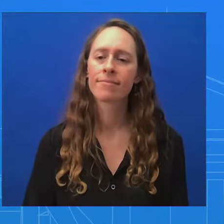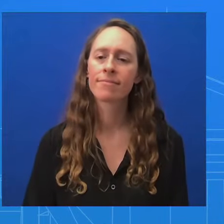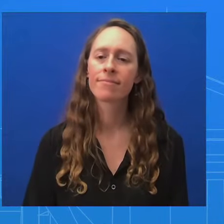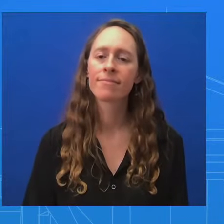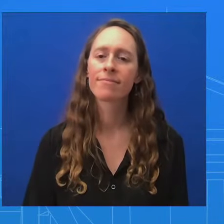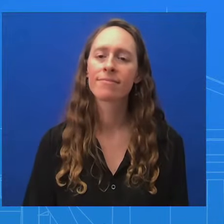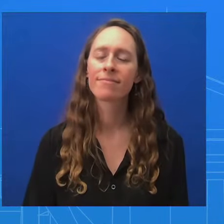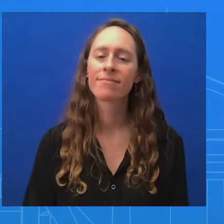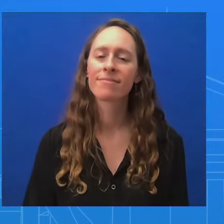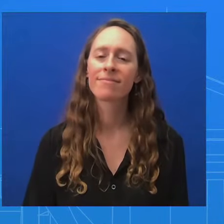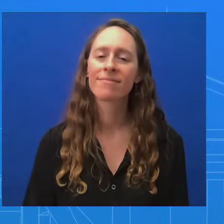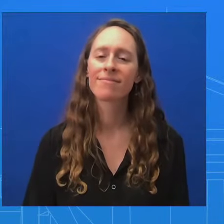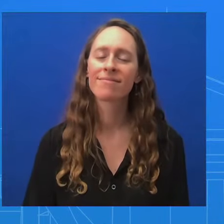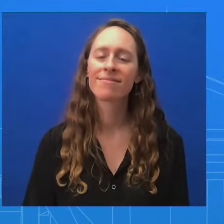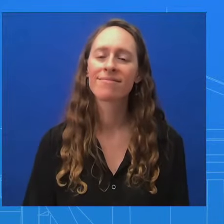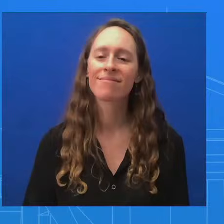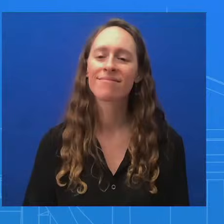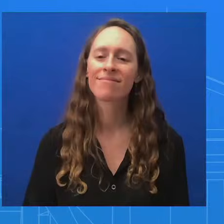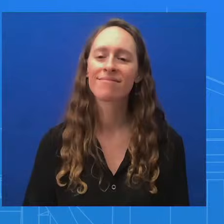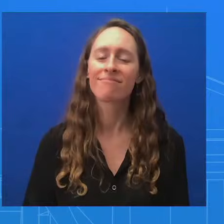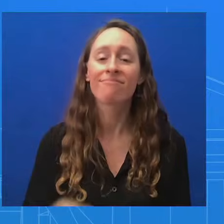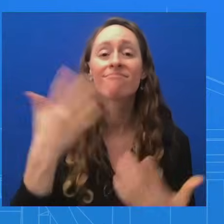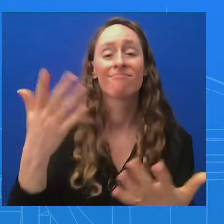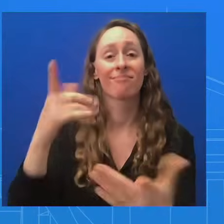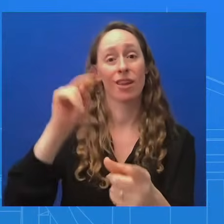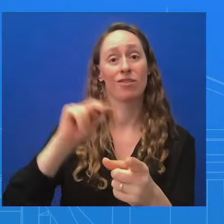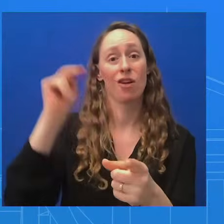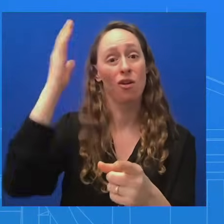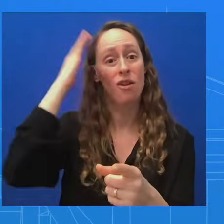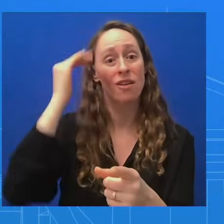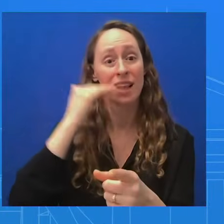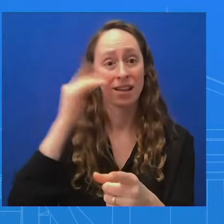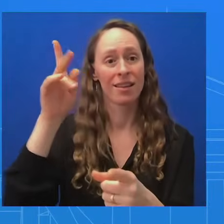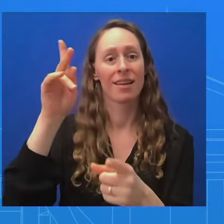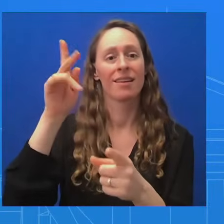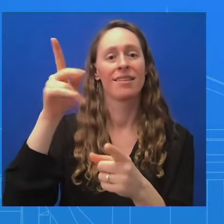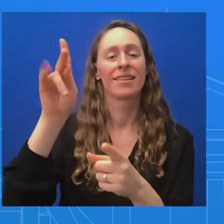The Press: He then threatened to devastate